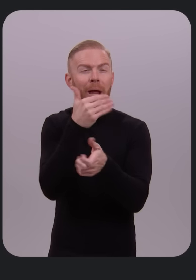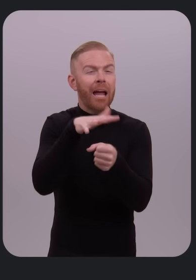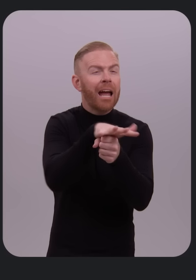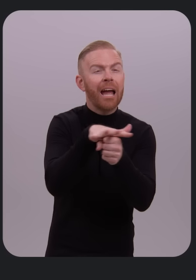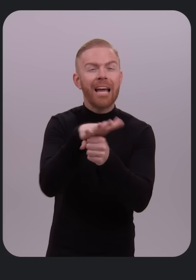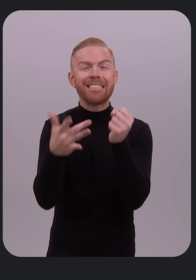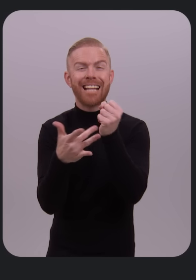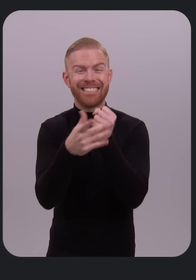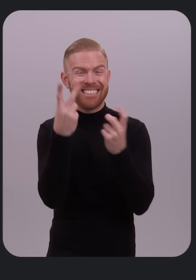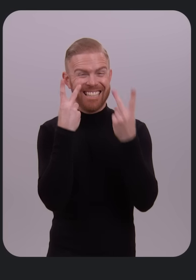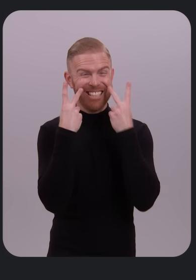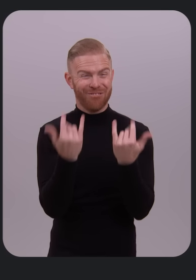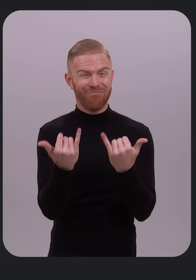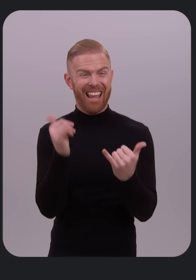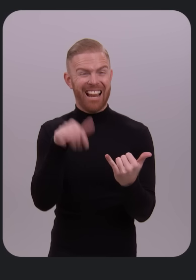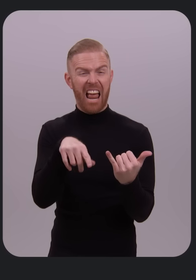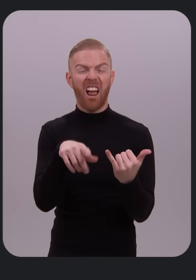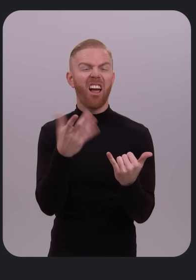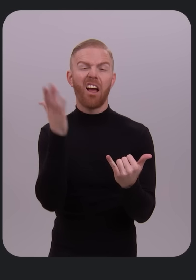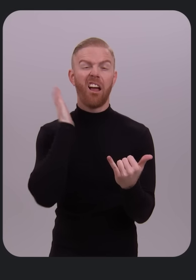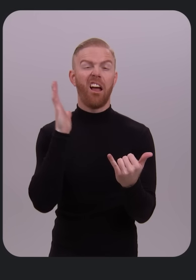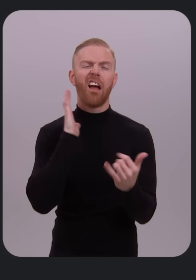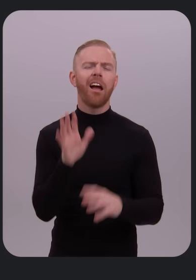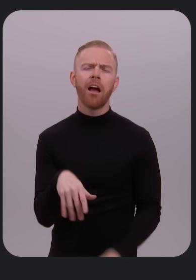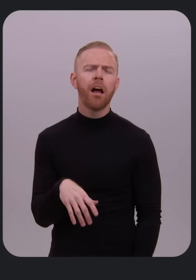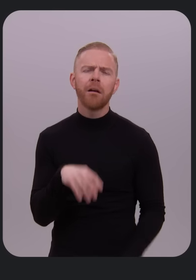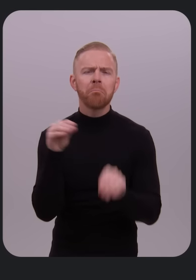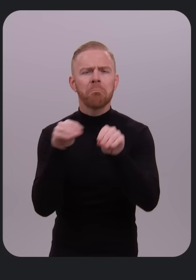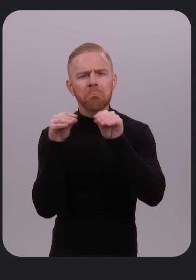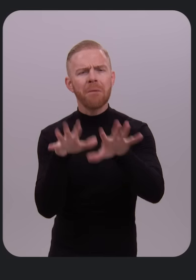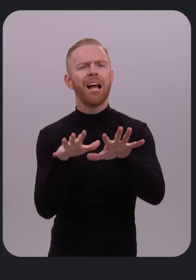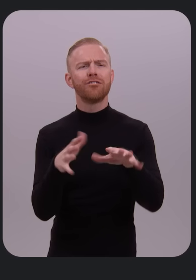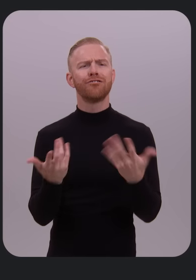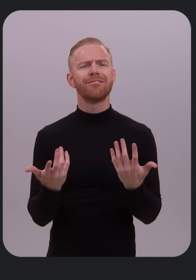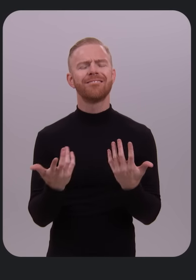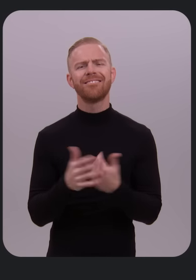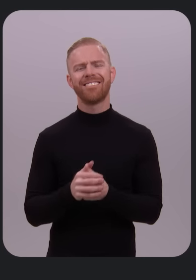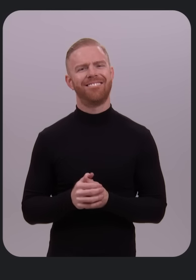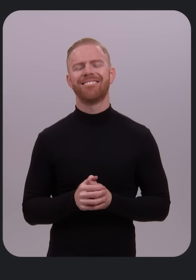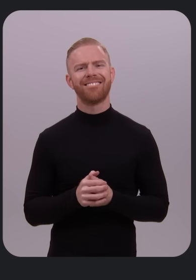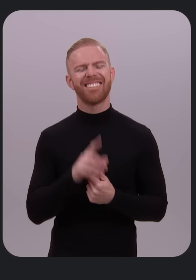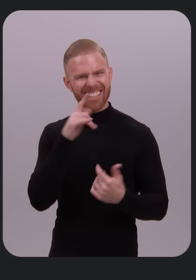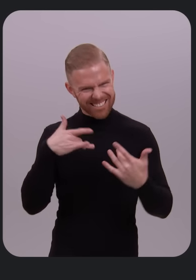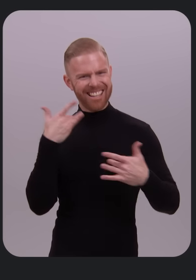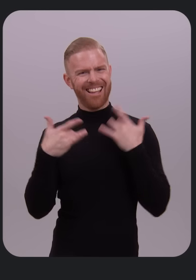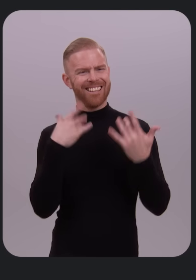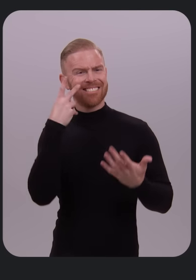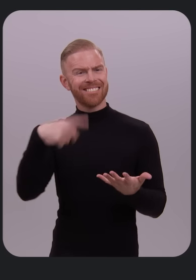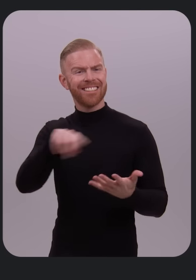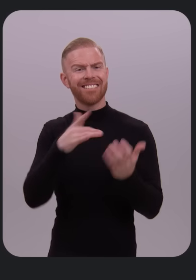you're seeing today would have seemed nothing short of magic. It's exciting to see these technologies powering